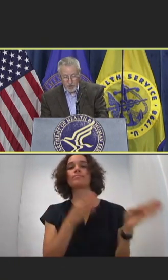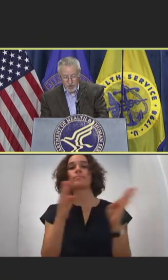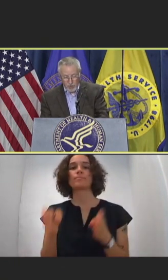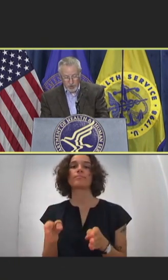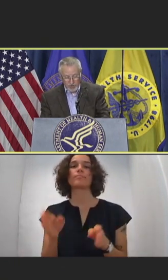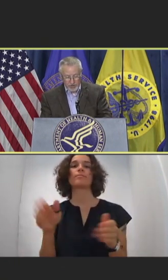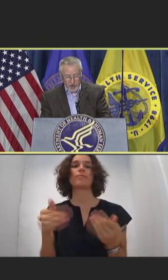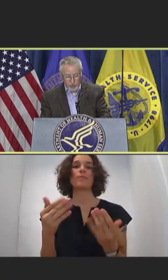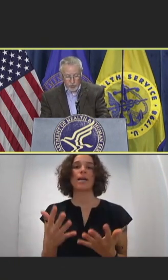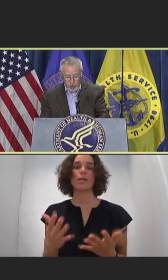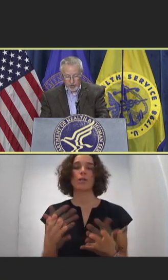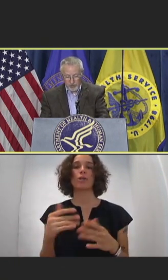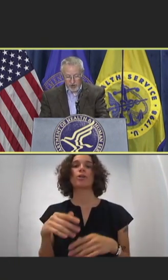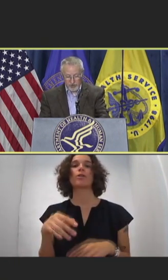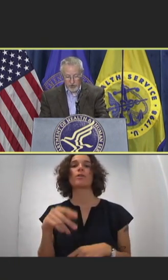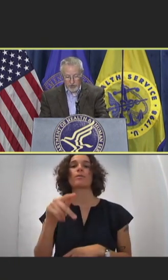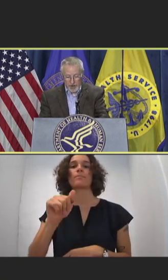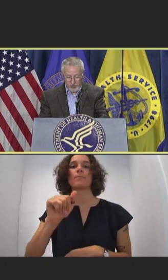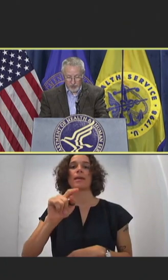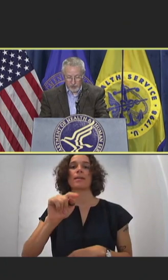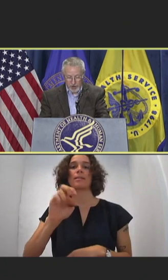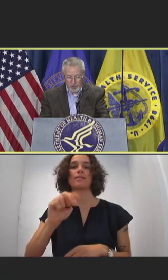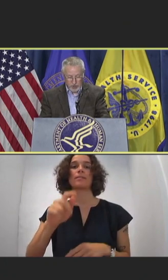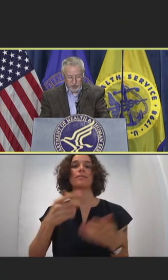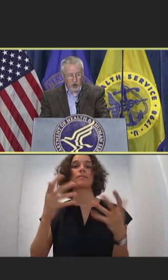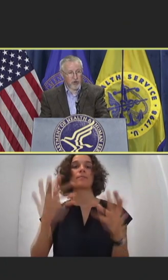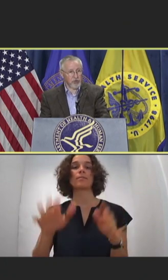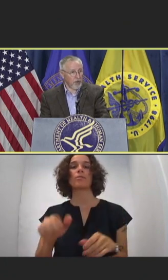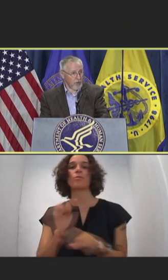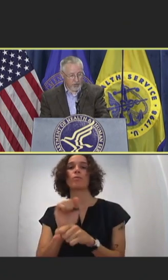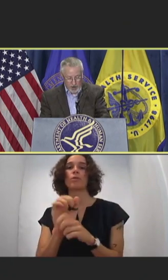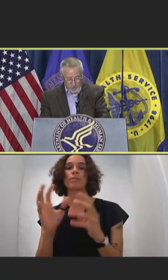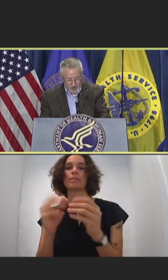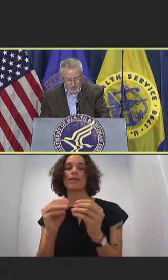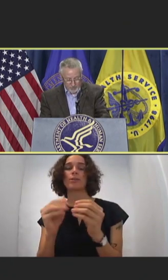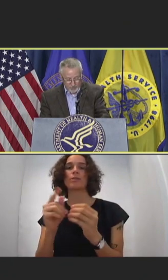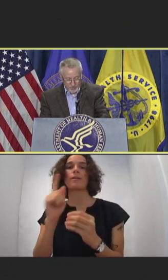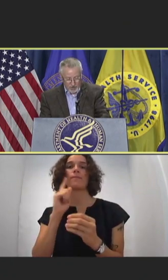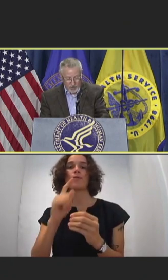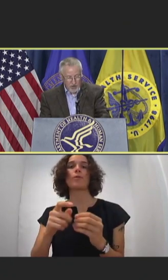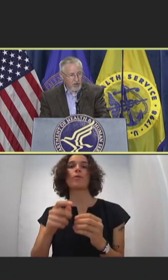We'll end the day with a working session on the national strategy charge and public comment.